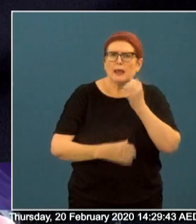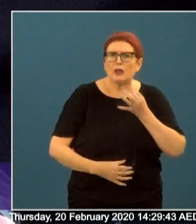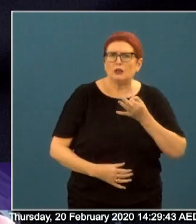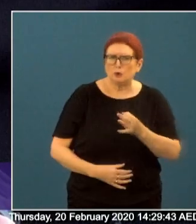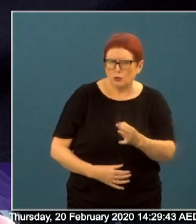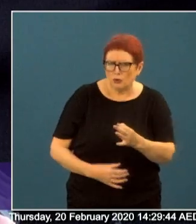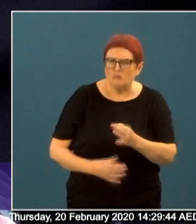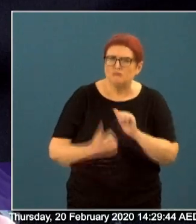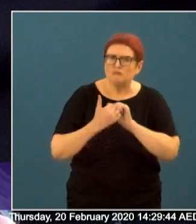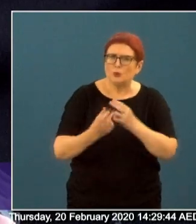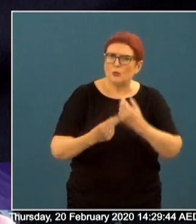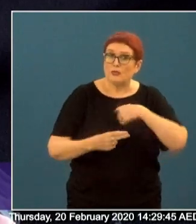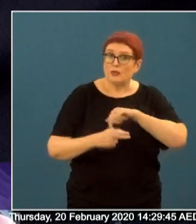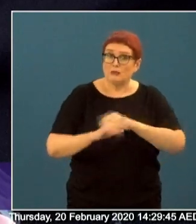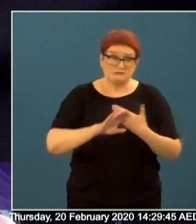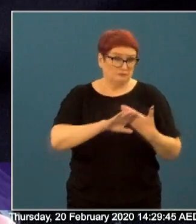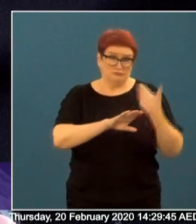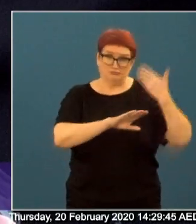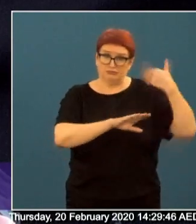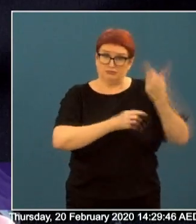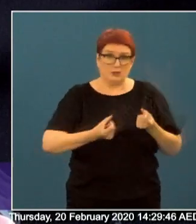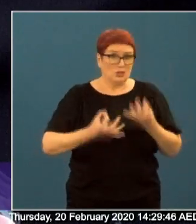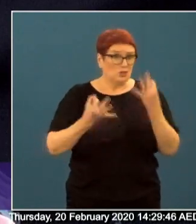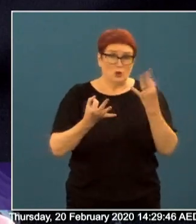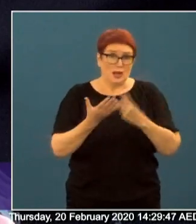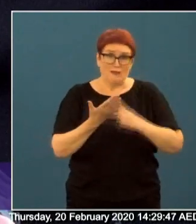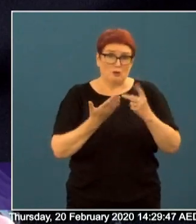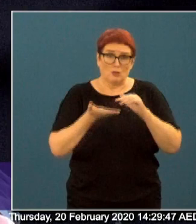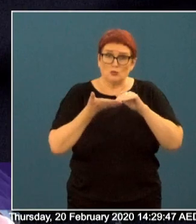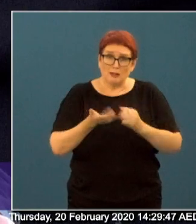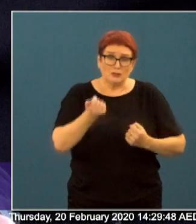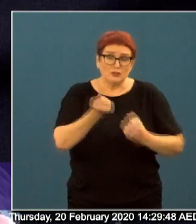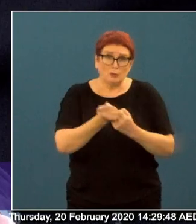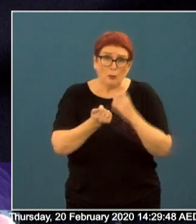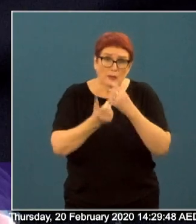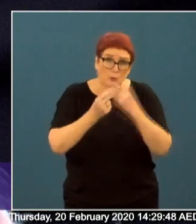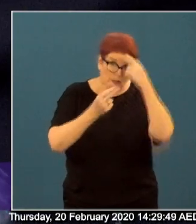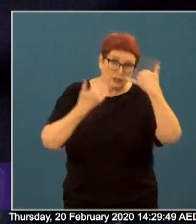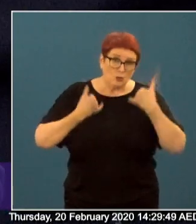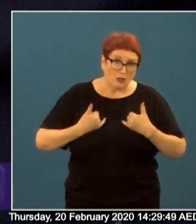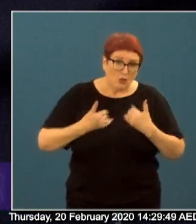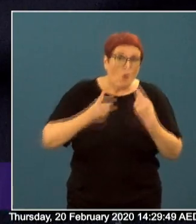there were no programs adapted for people with intellectual disability in Australia. I'm pleased to report that the Black Dog